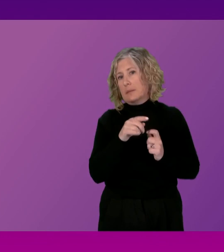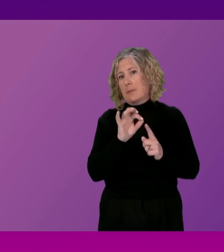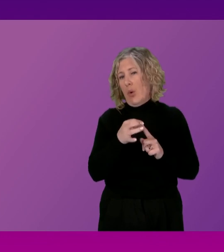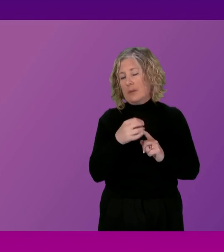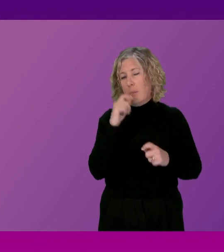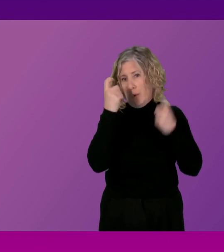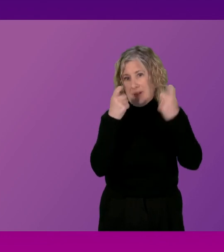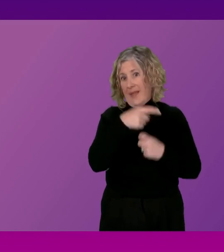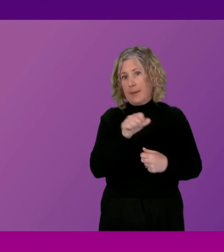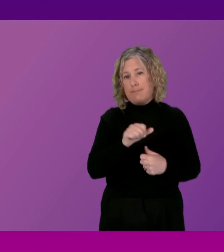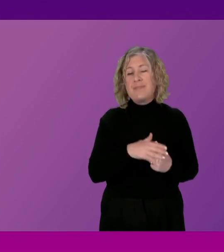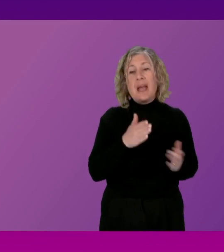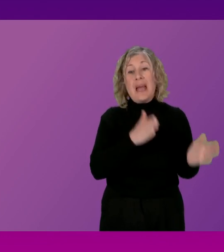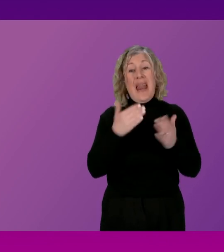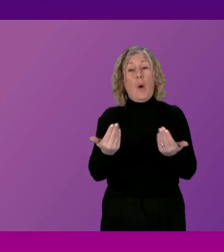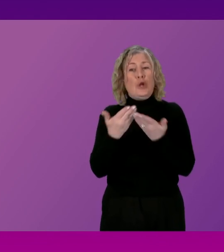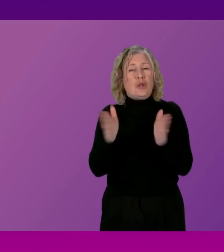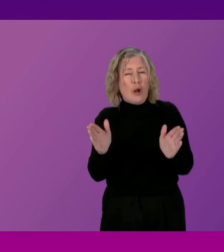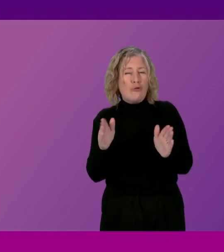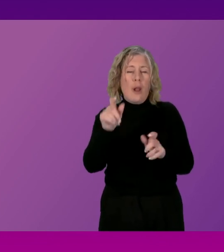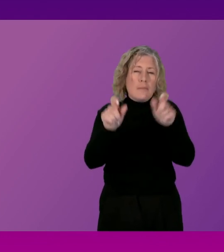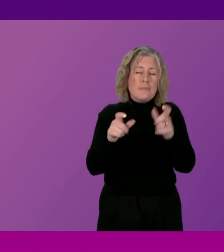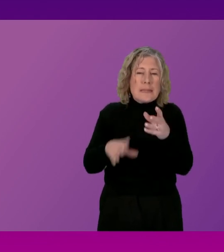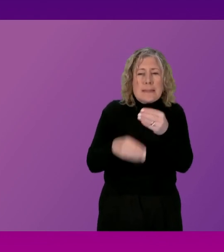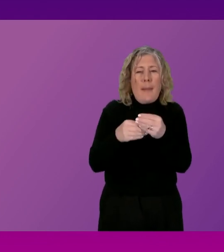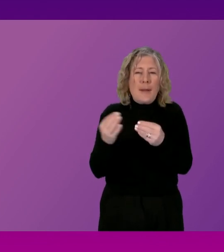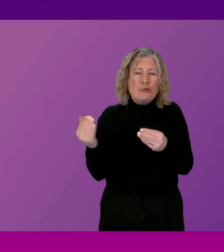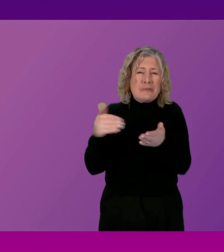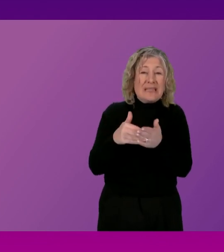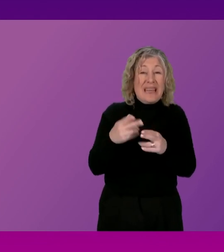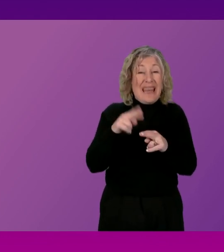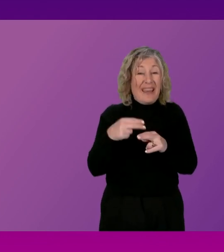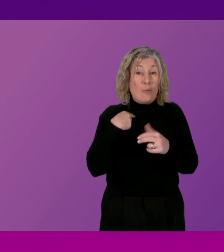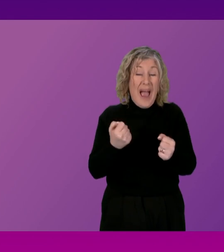We move to general and constituency supplementaries. If members are concise, we will be able to get more members in.